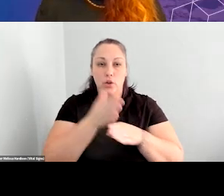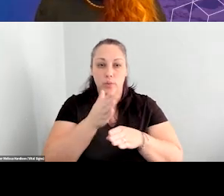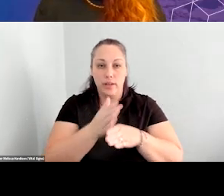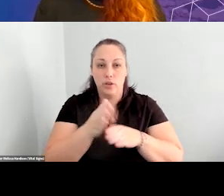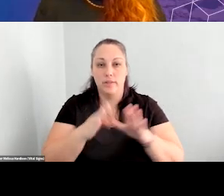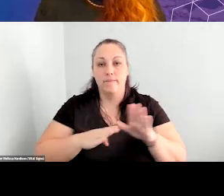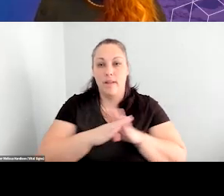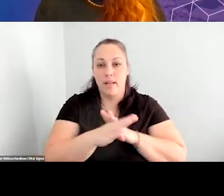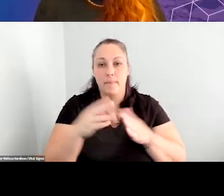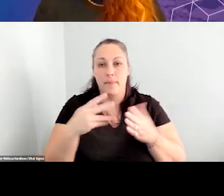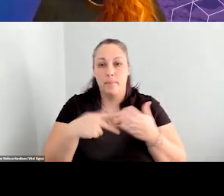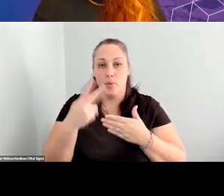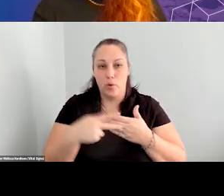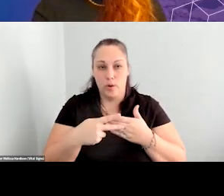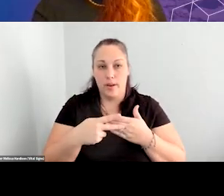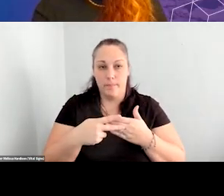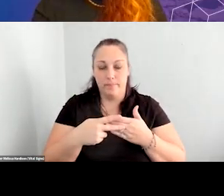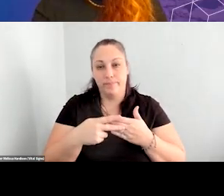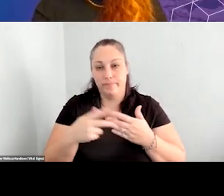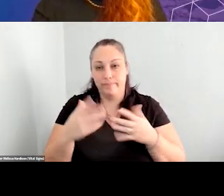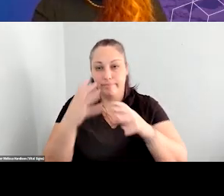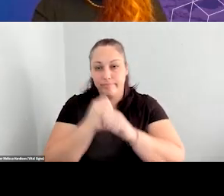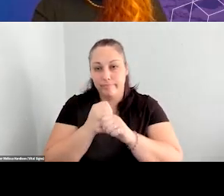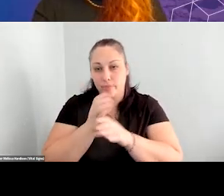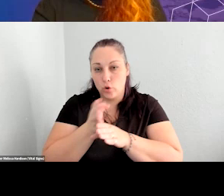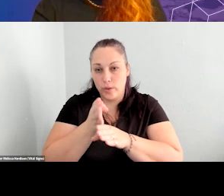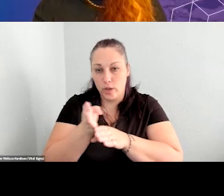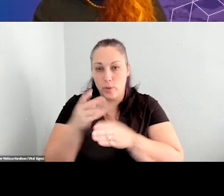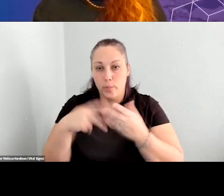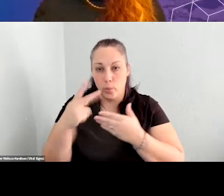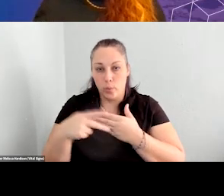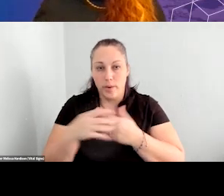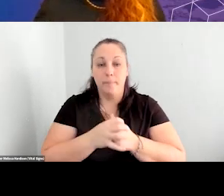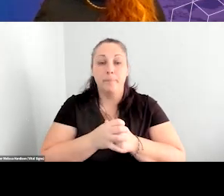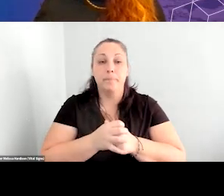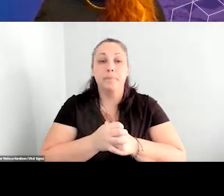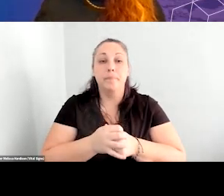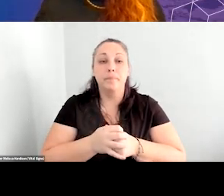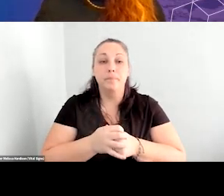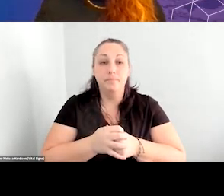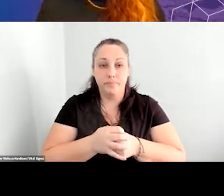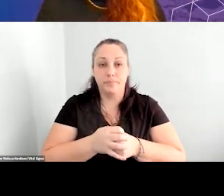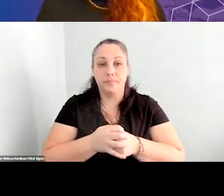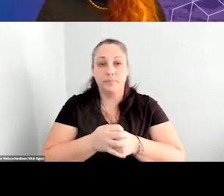The Faculty Early Career Development Program is a foundation-wide activity